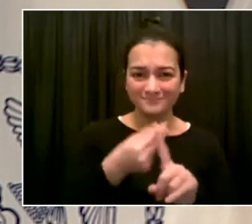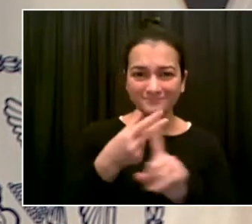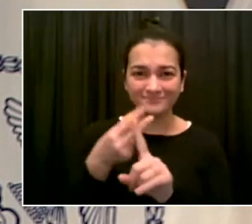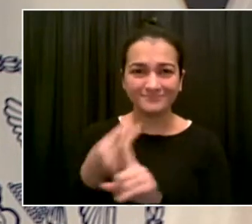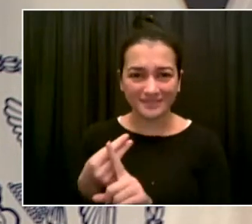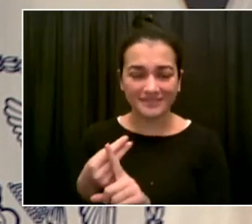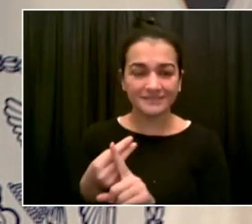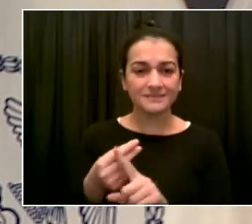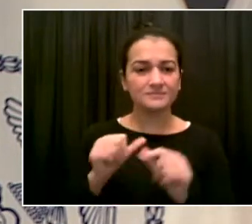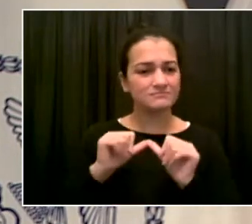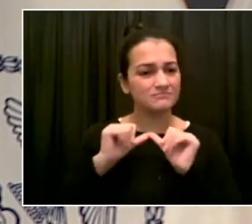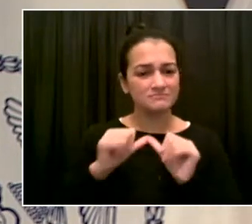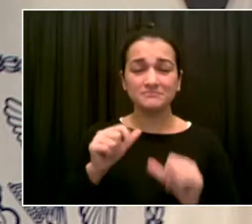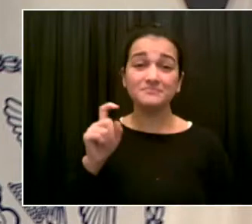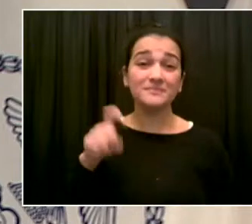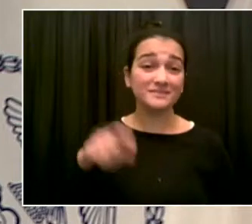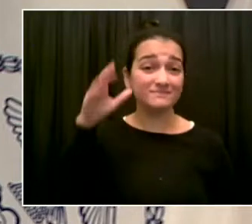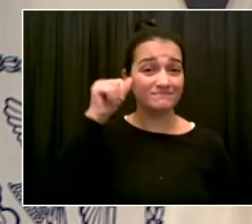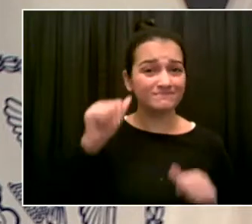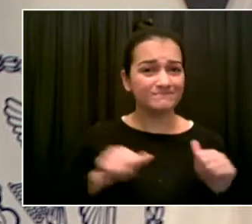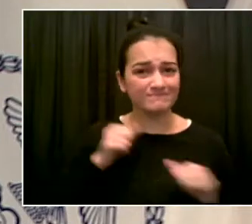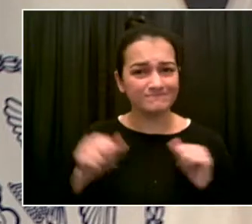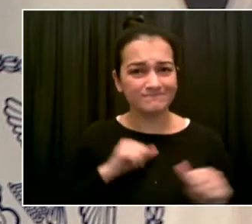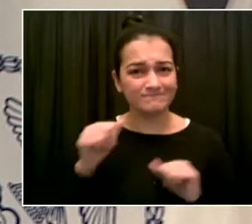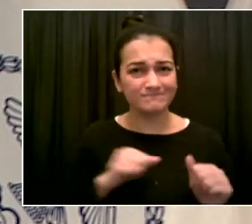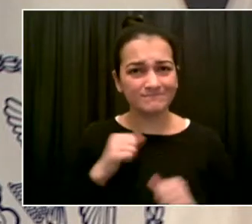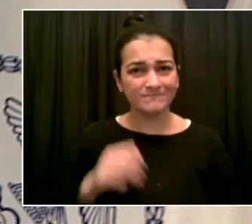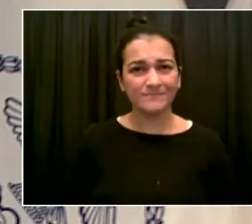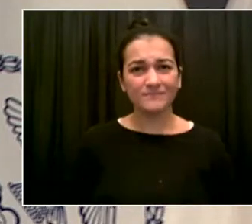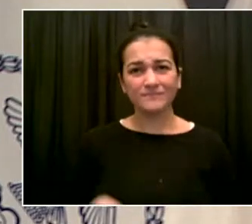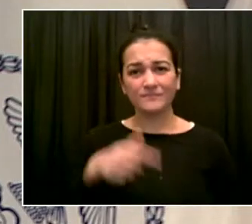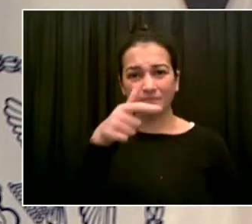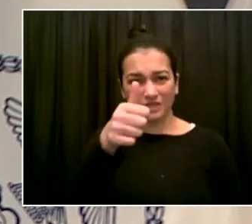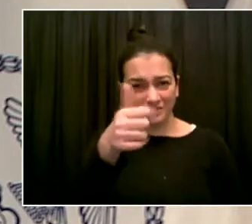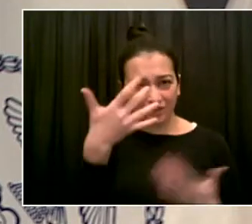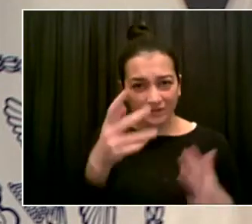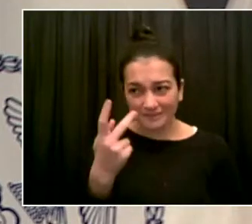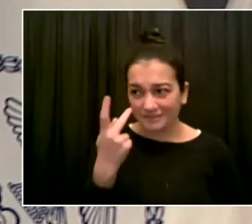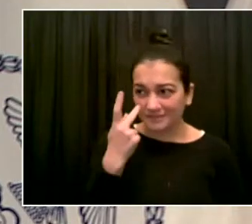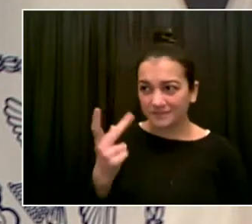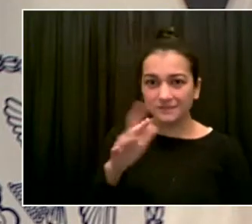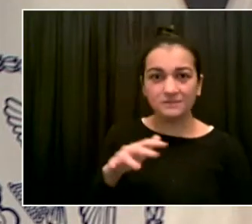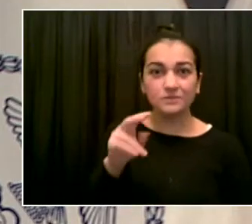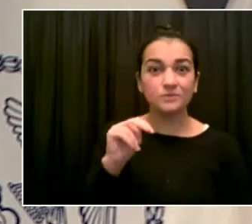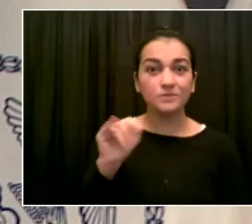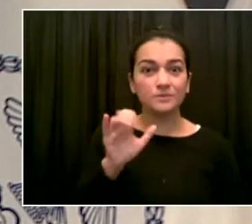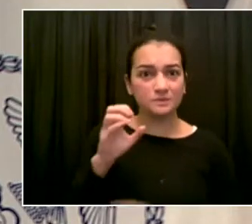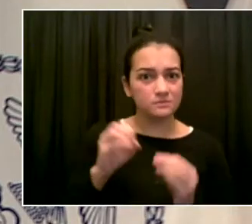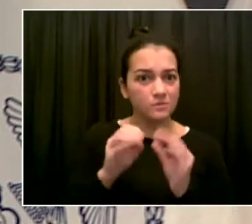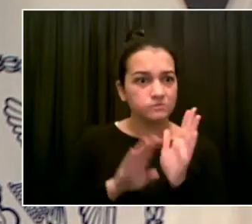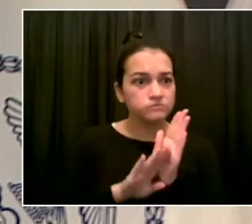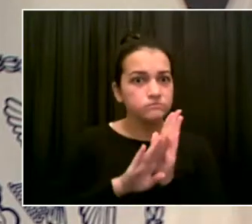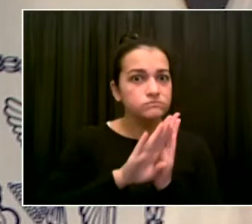BREAK THOSE LIES AND BUST THOSE MYTHS SO WE COULD GET EVERYONE SAFE ESPECIALLY WITH THE HOLIYDAS AND COLDER WEATHER COMING. LET'S GET EVERYONE SAFE AND VCACINATED.